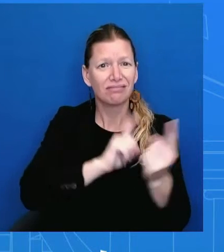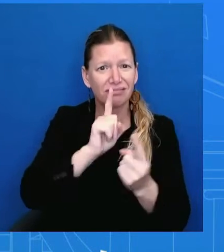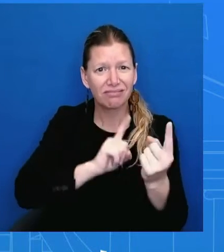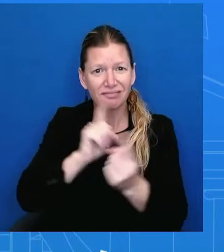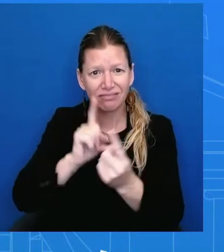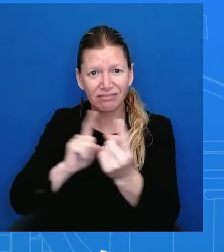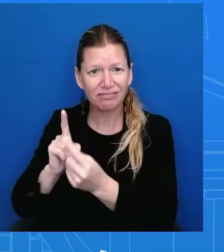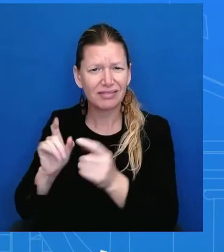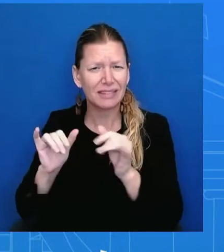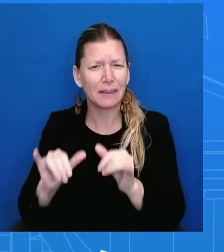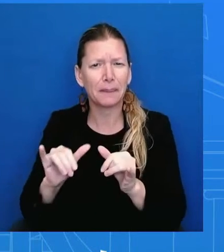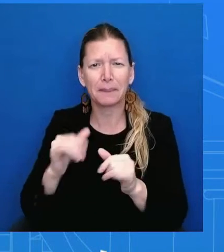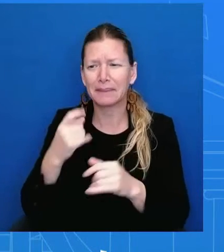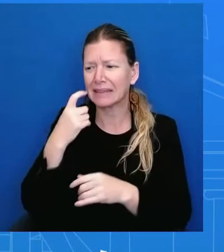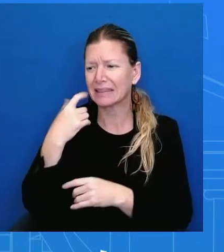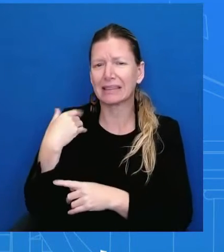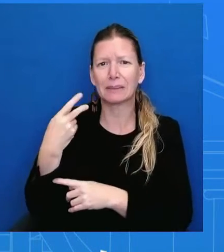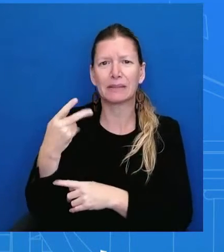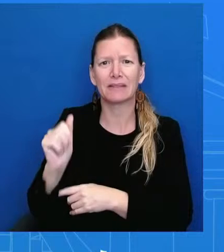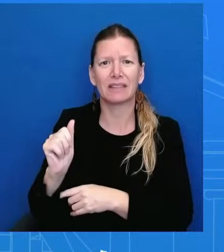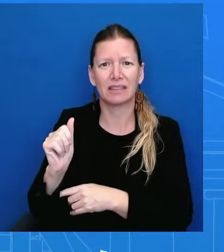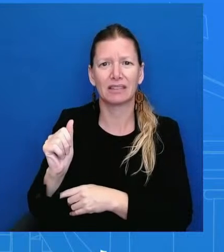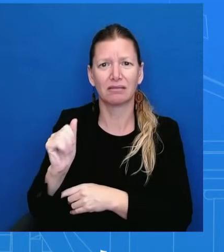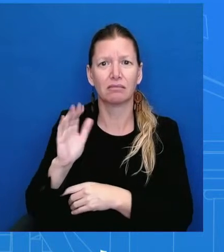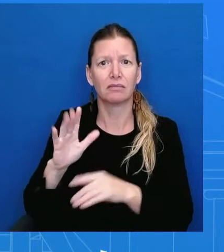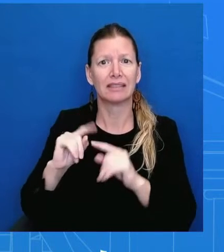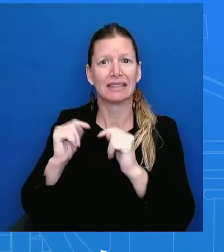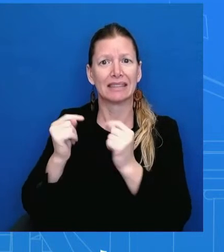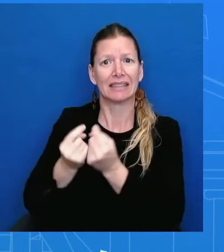campaign side, they're going to do their thing. We're going to do our thing on our side.